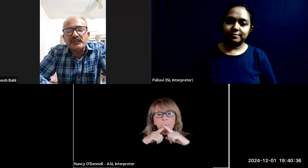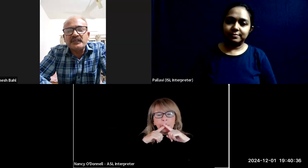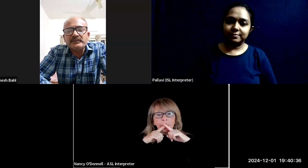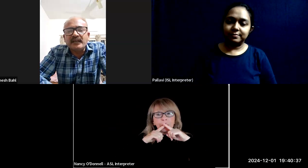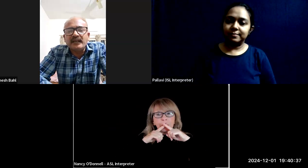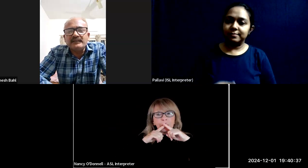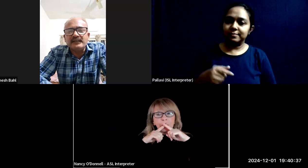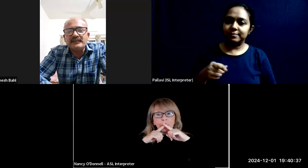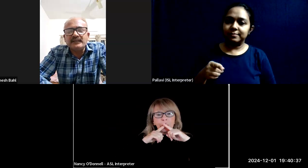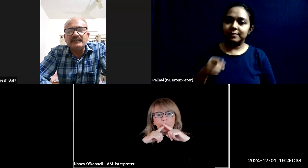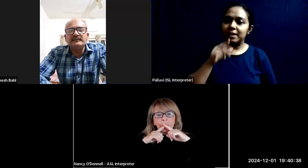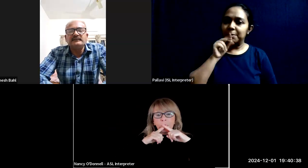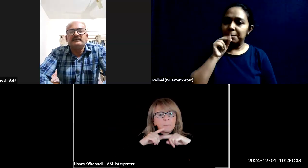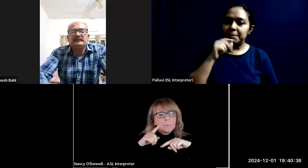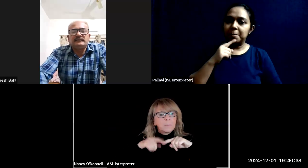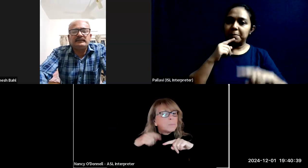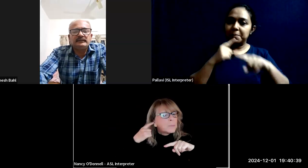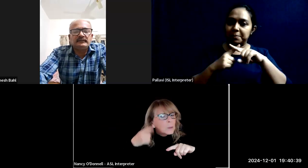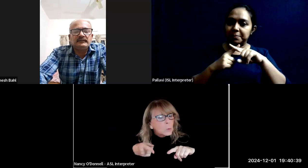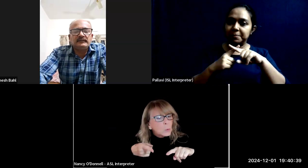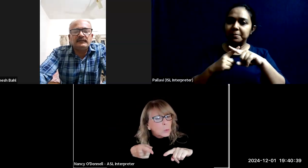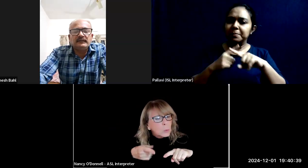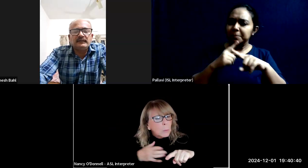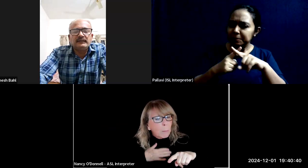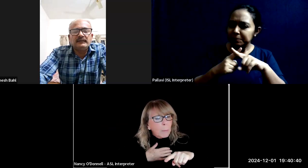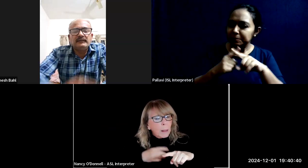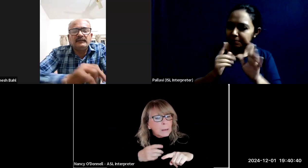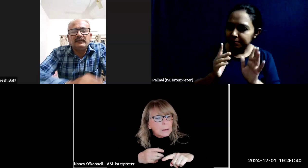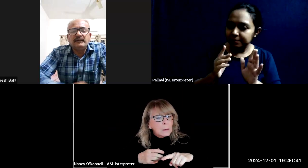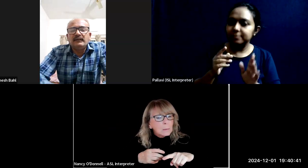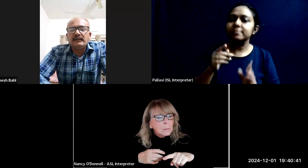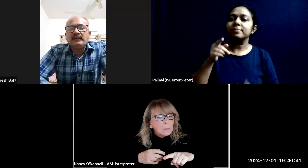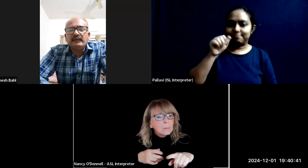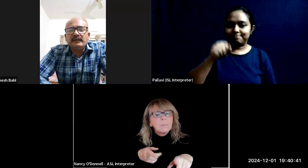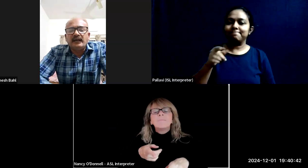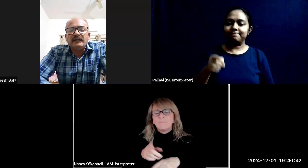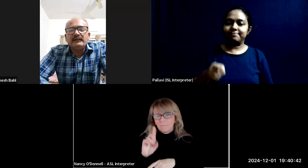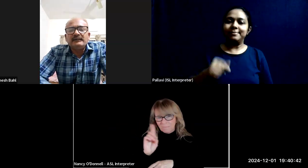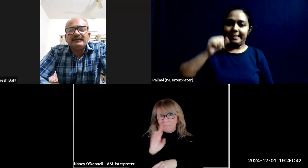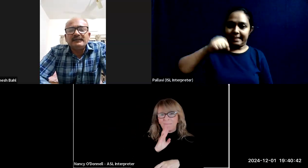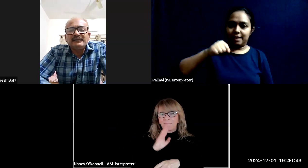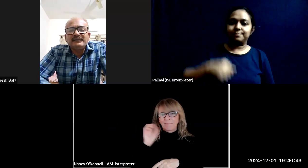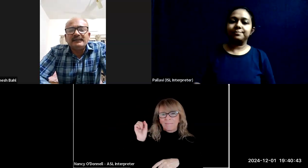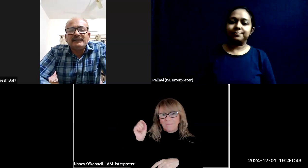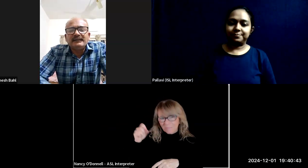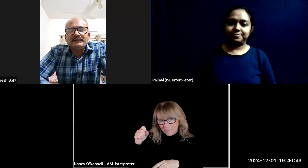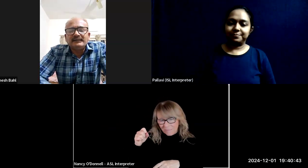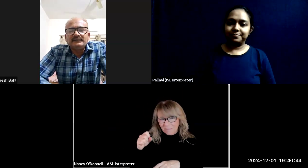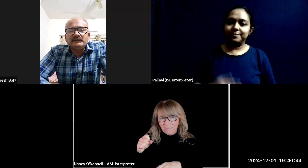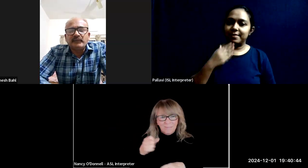We cannot hear you. Can you please unmute yourself? [Dinesh speaking] Yeah. Thank you.